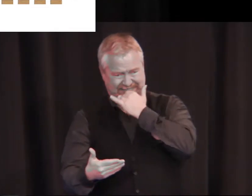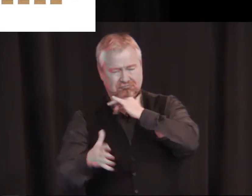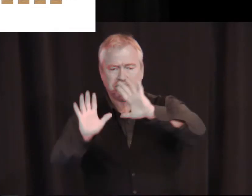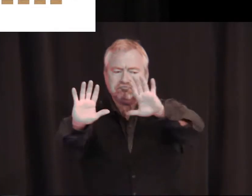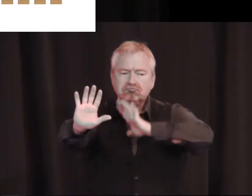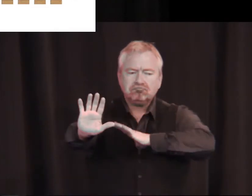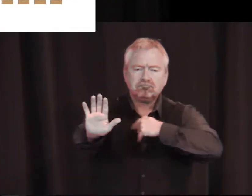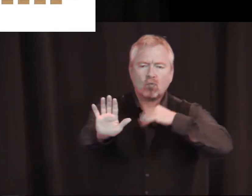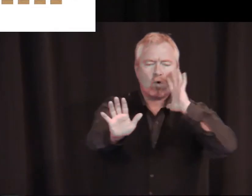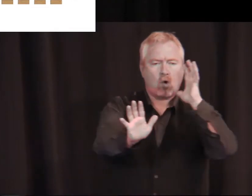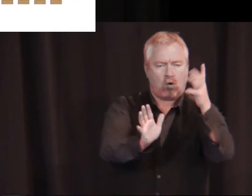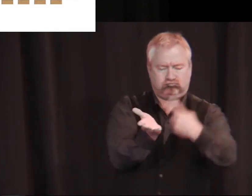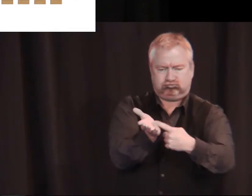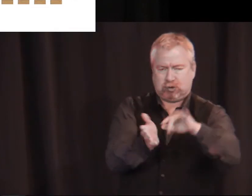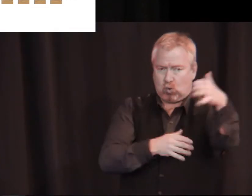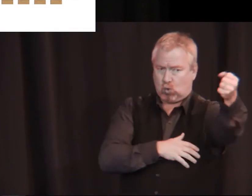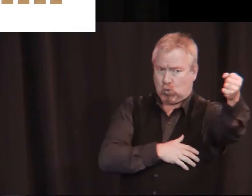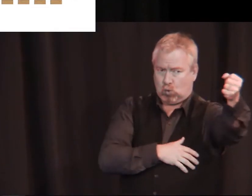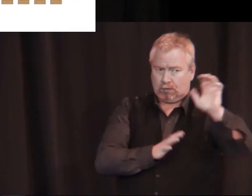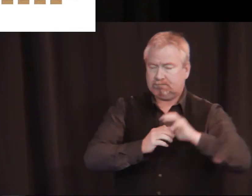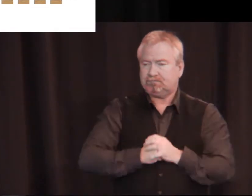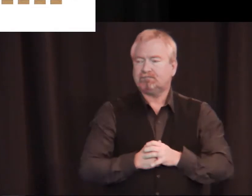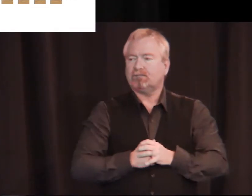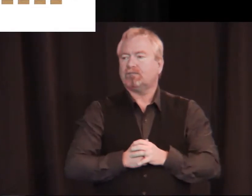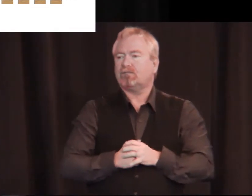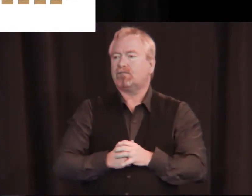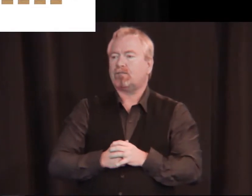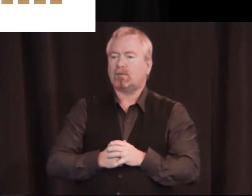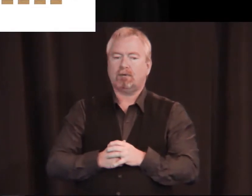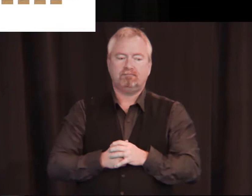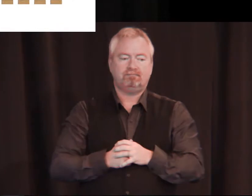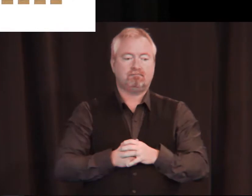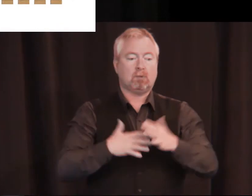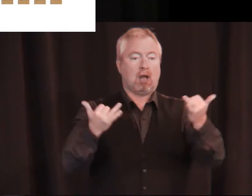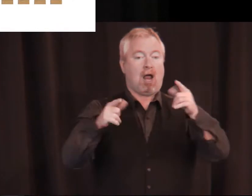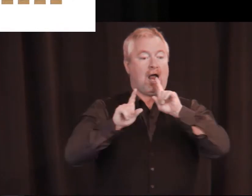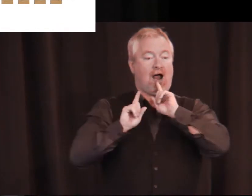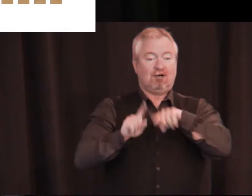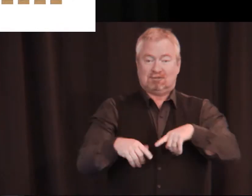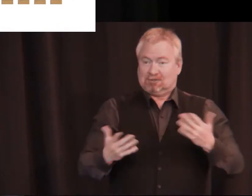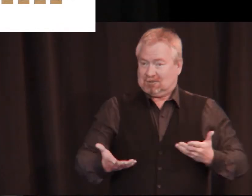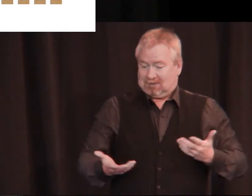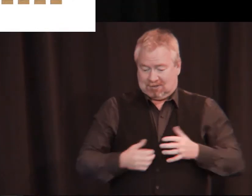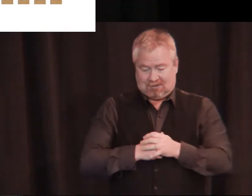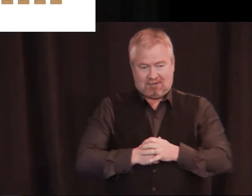But for me, the correct answer was that these issues of timing,